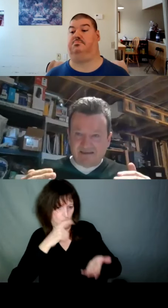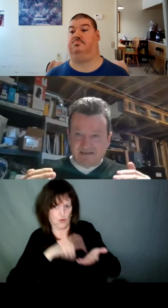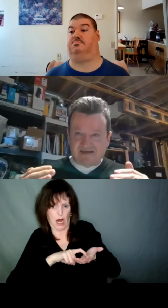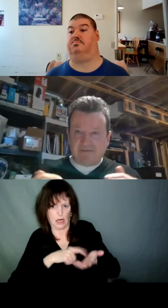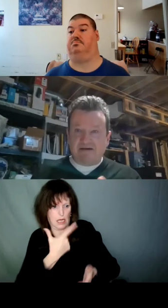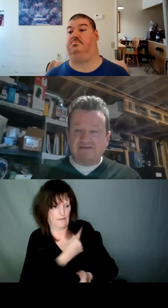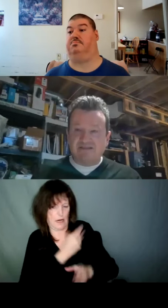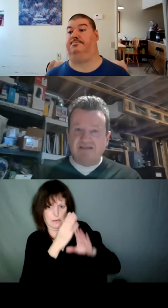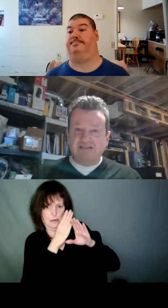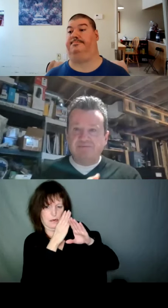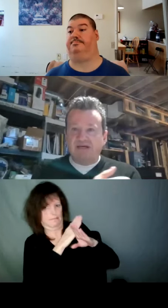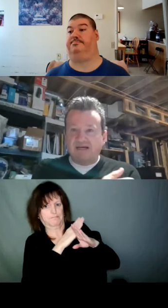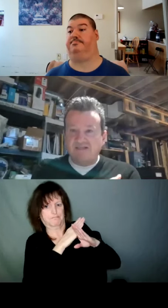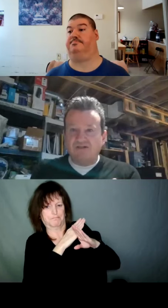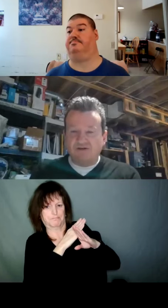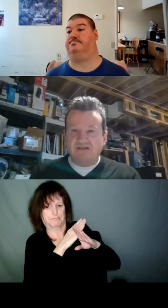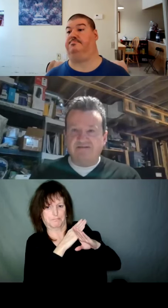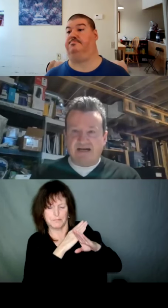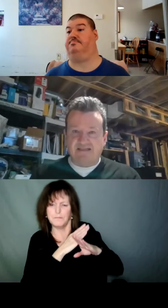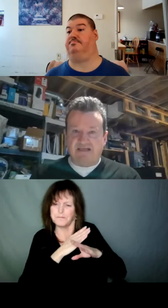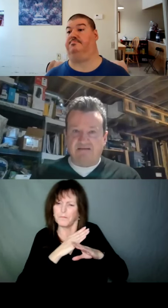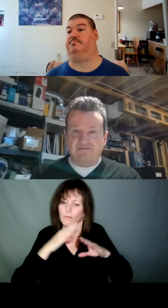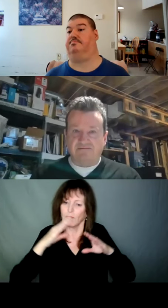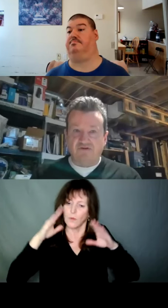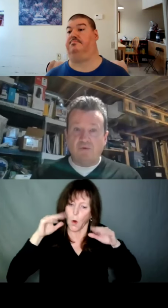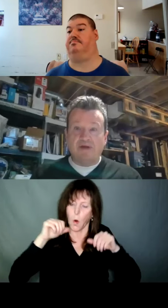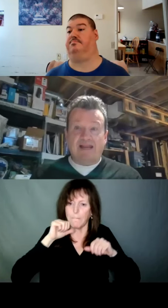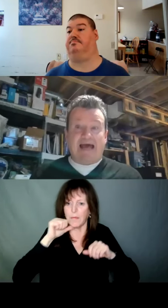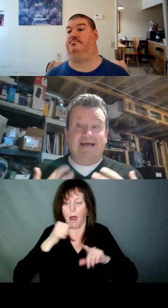. The engine is measles. Measles might affect your body , your body recognizes because of vaccine and hopefully don't